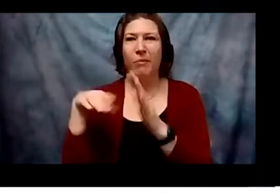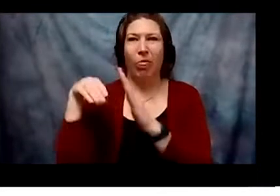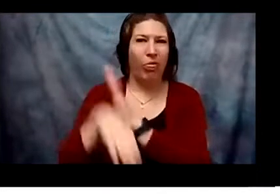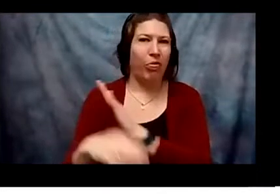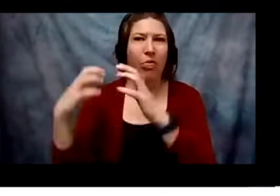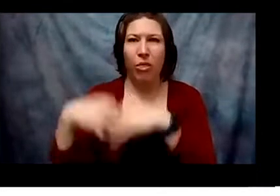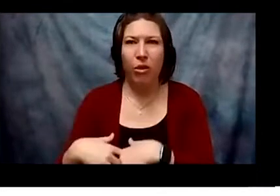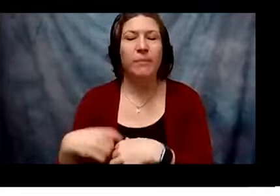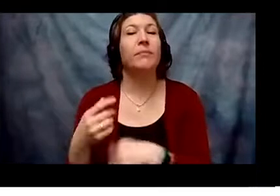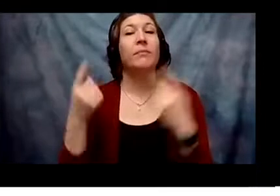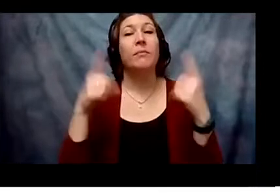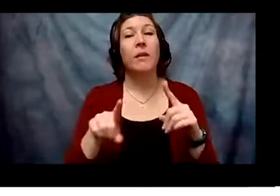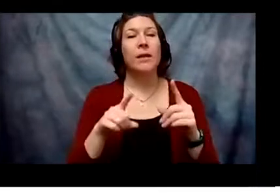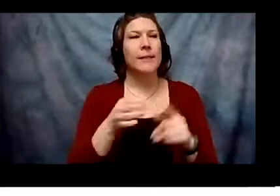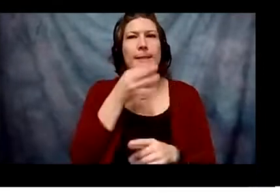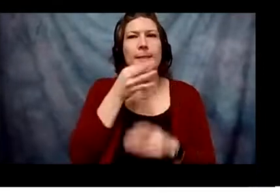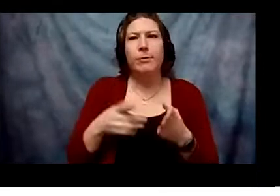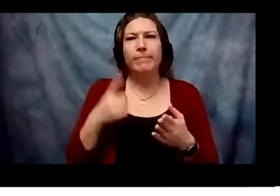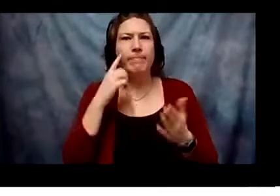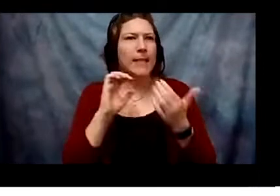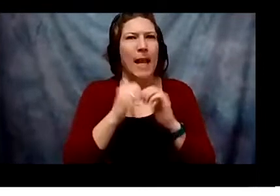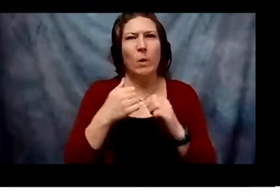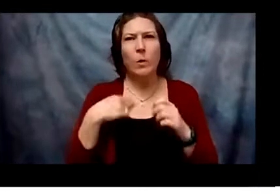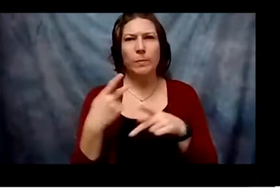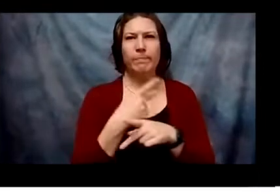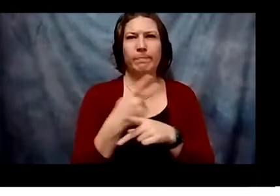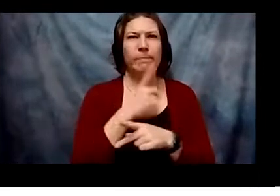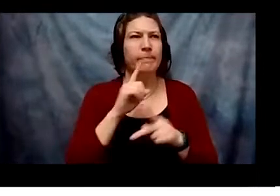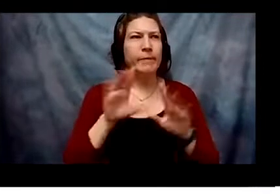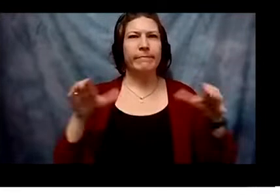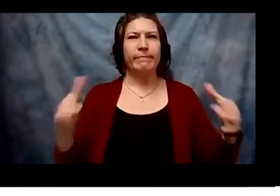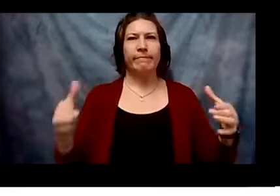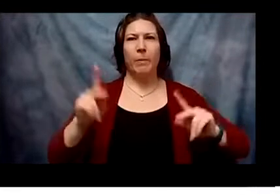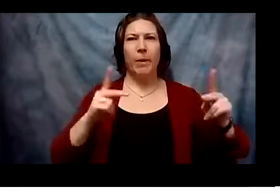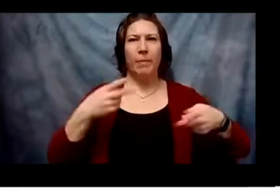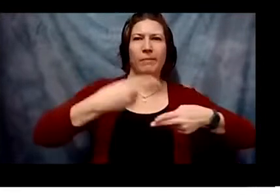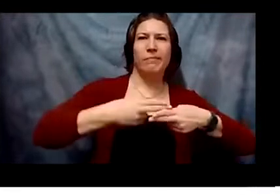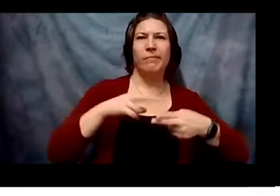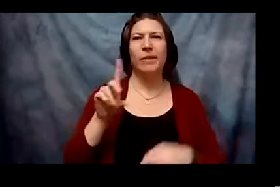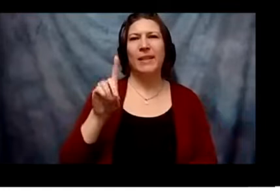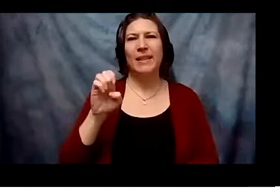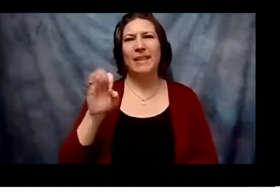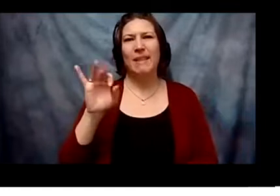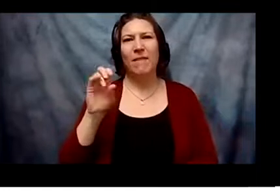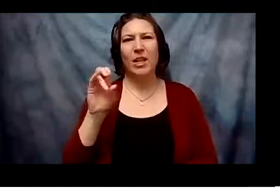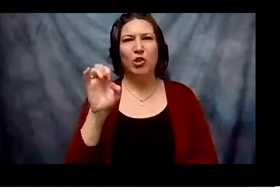advocating for warehousing a much wider net of people labeled as deficient into big institutions as a